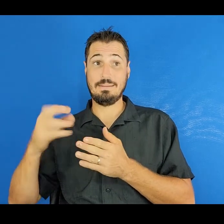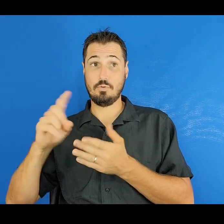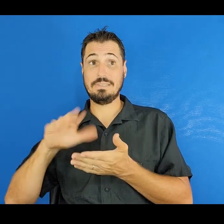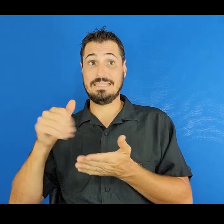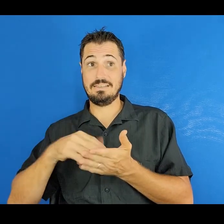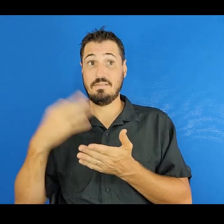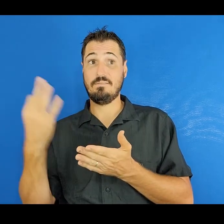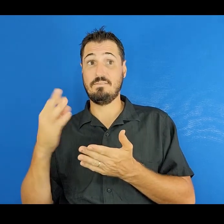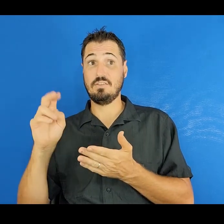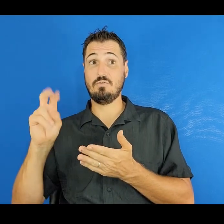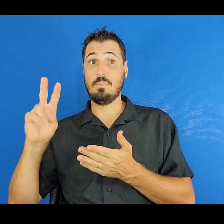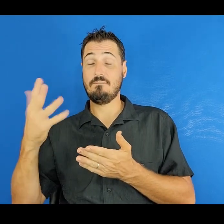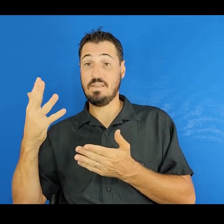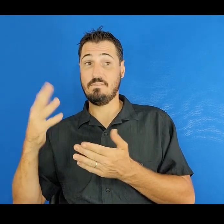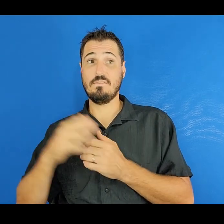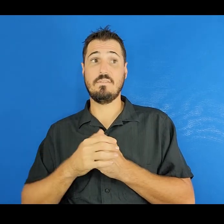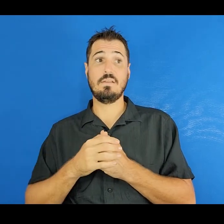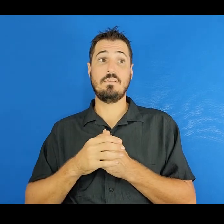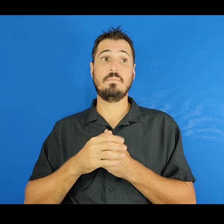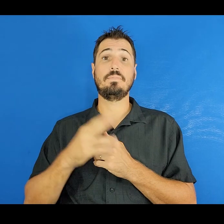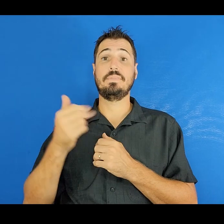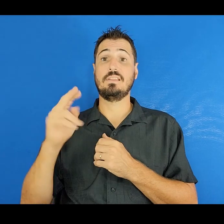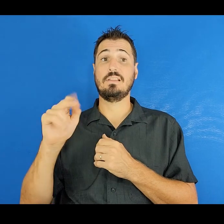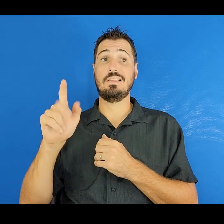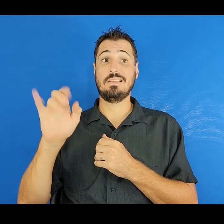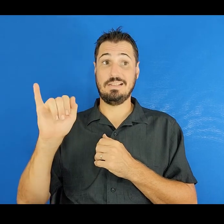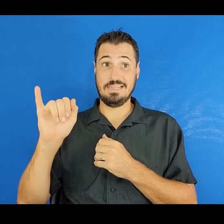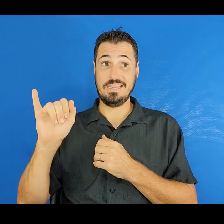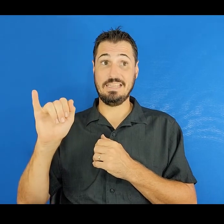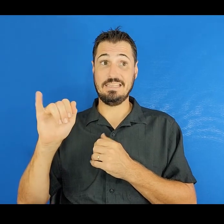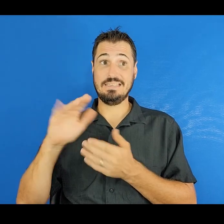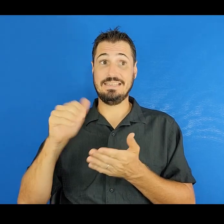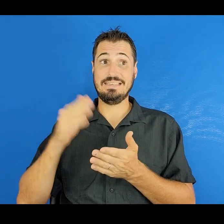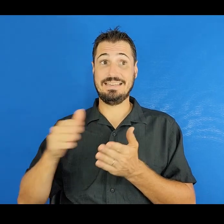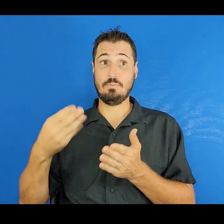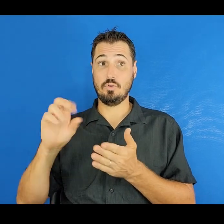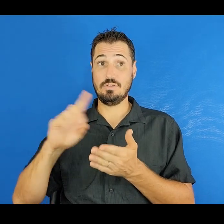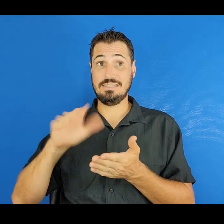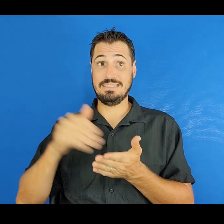Hanalei Neighborhood Center on Saturday, November 6. It’s open from noon to 3 p.m. at each location